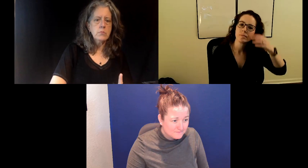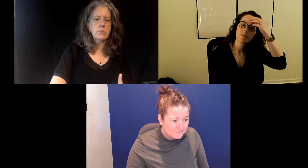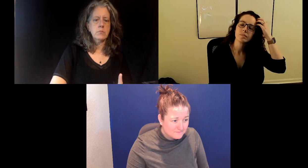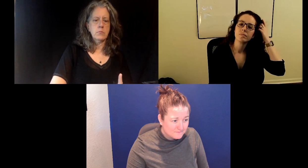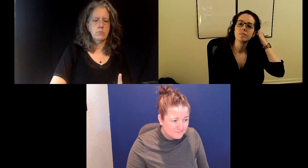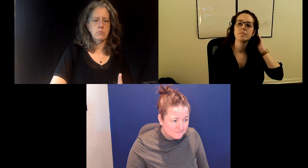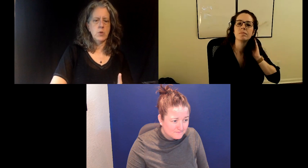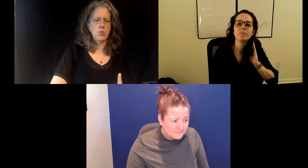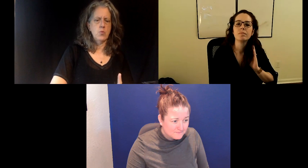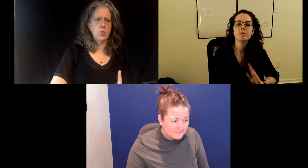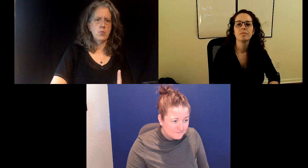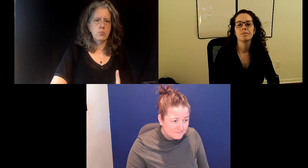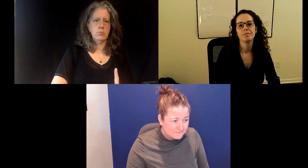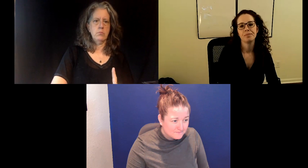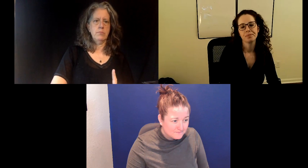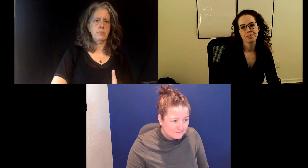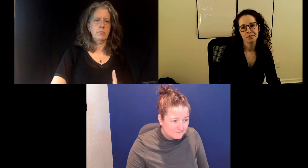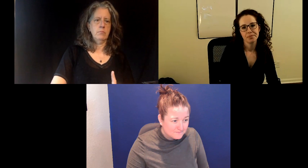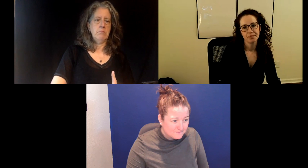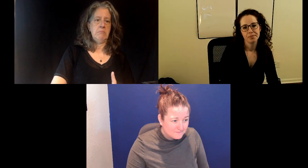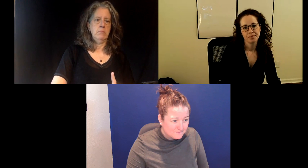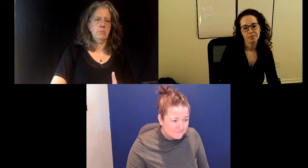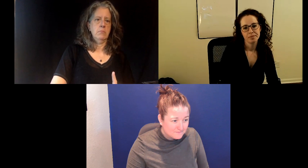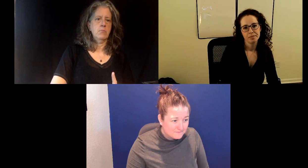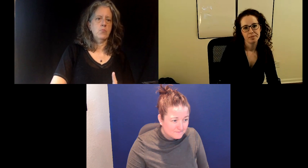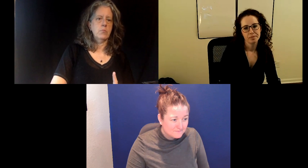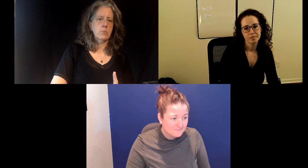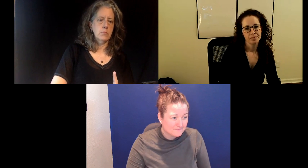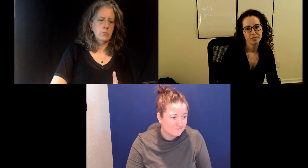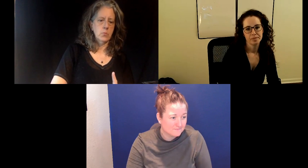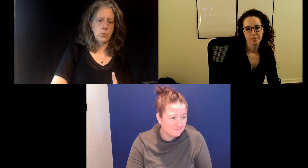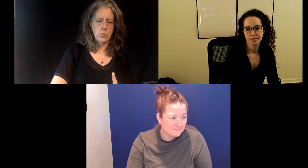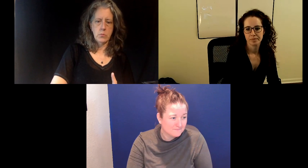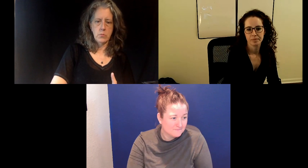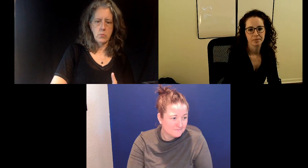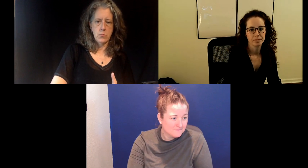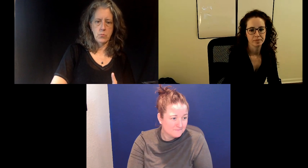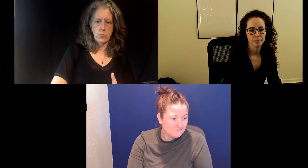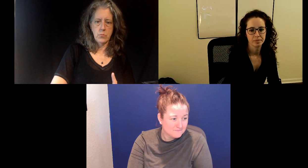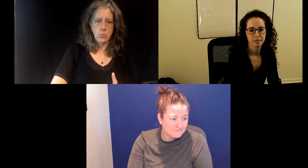here